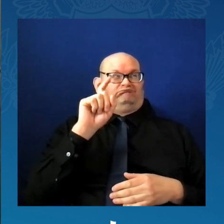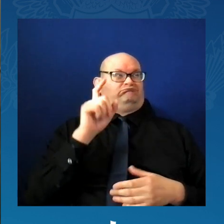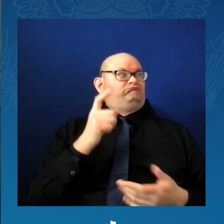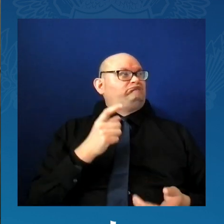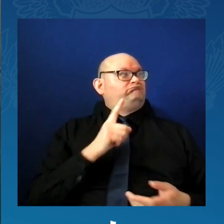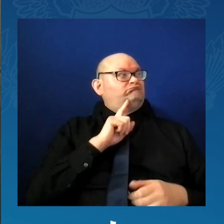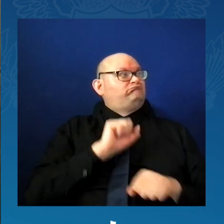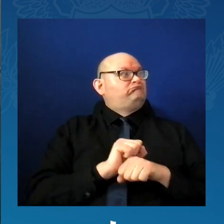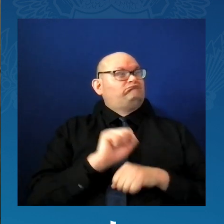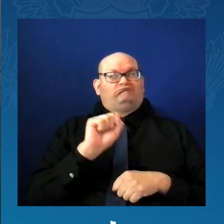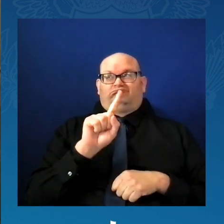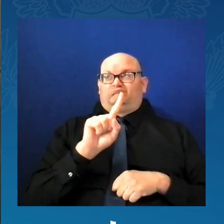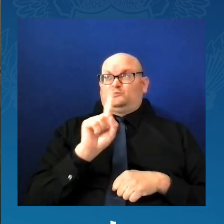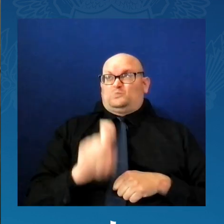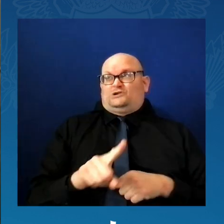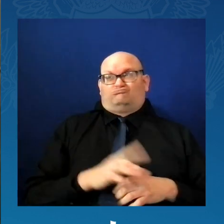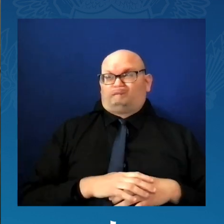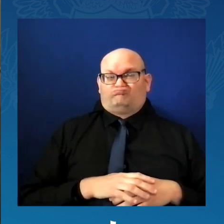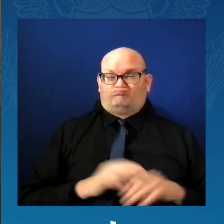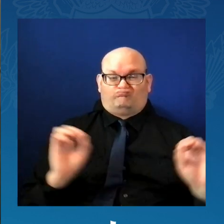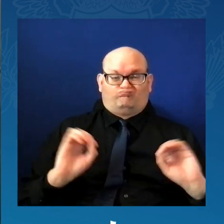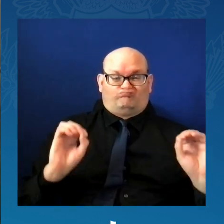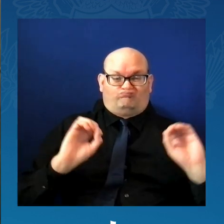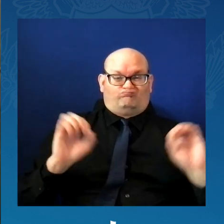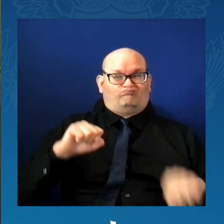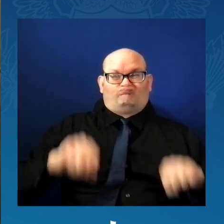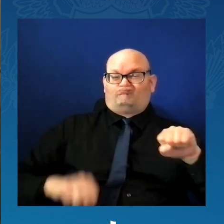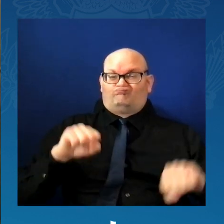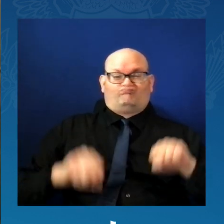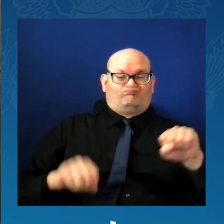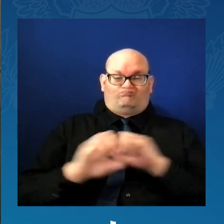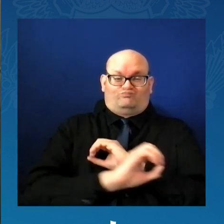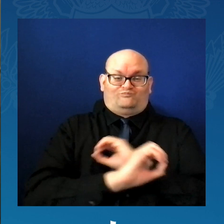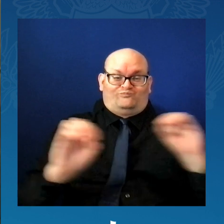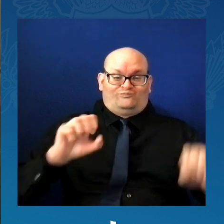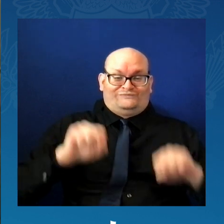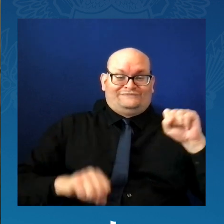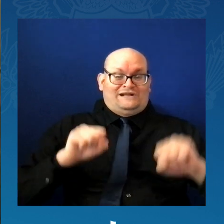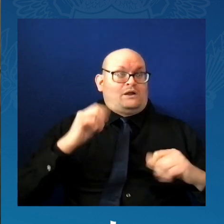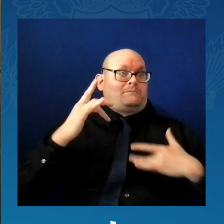but it's going to be a very, very important one of trying to figure out